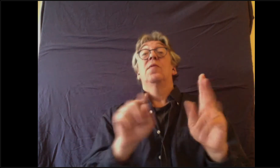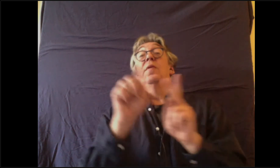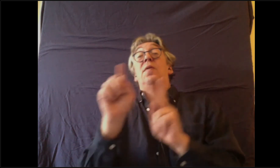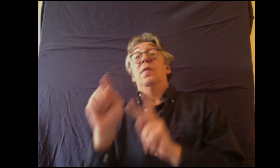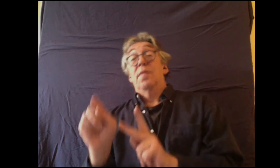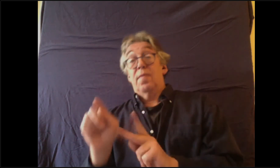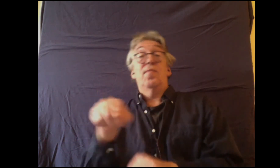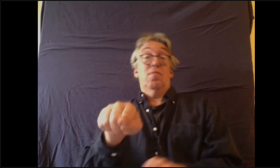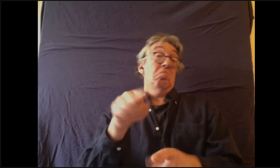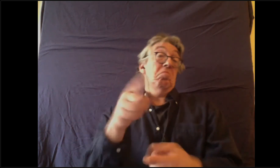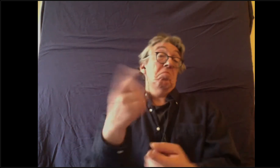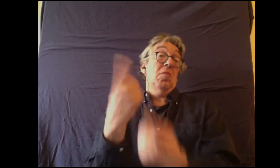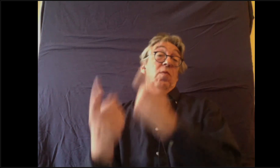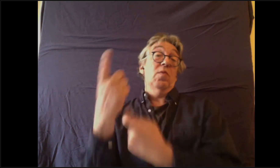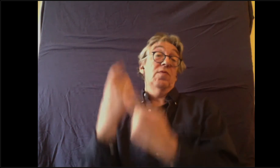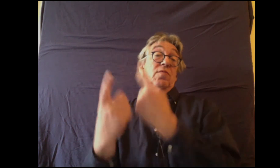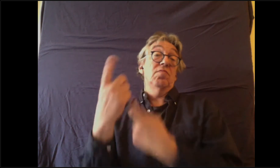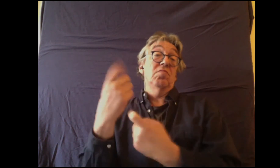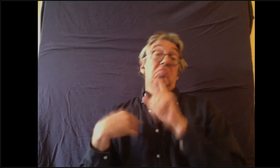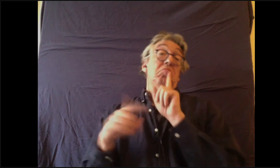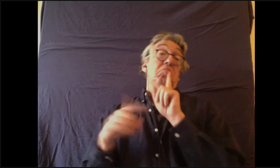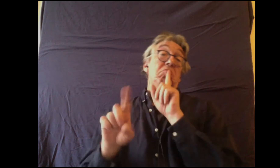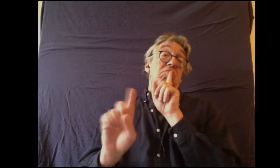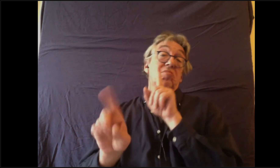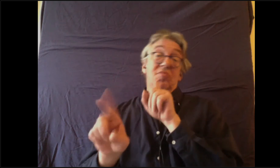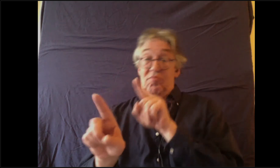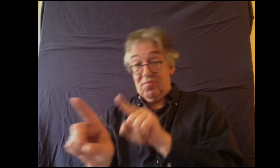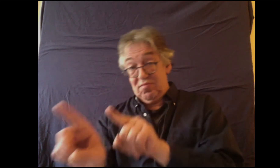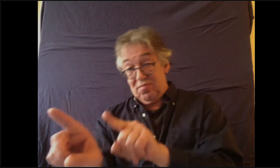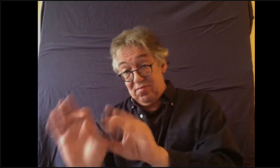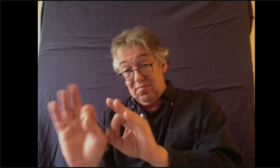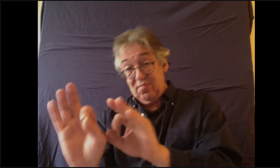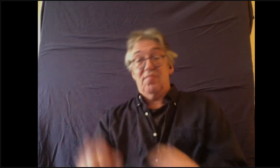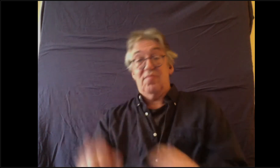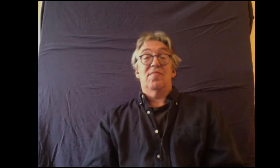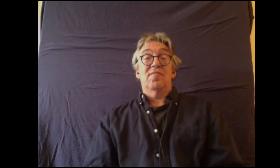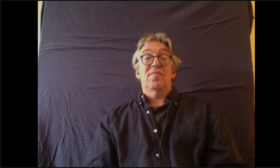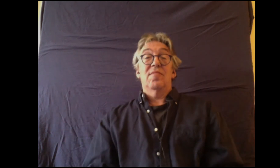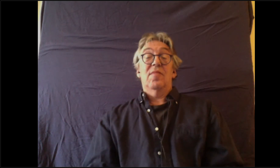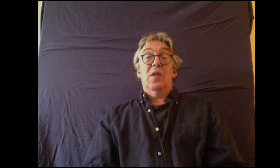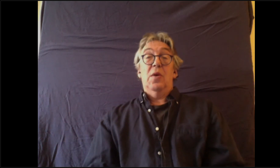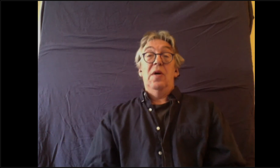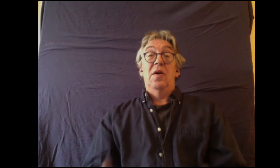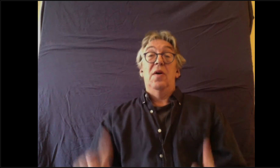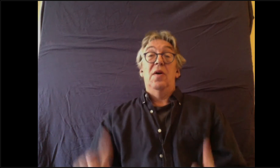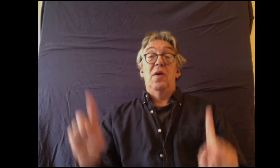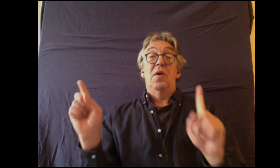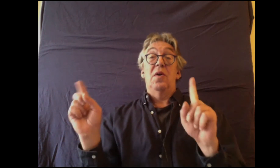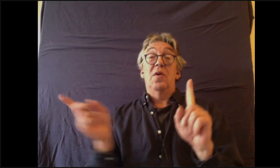So I'm really delighted to welcome our first speaker. I had the pleasure to meet her in various places